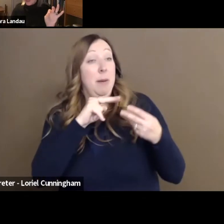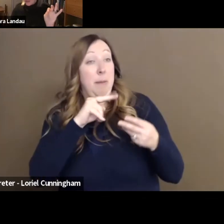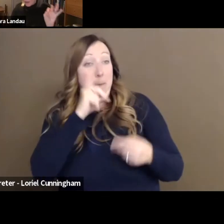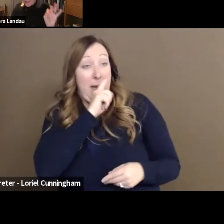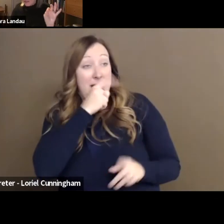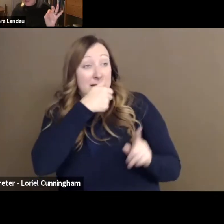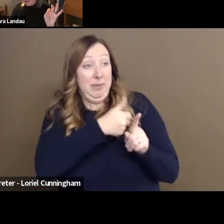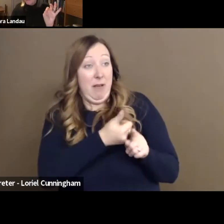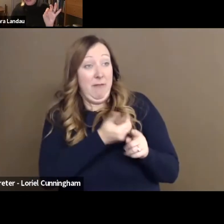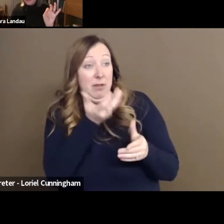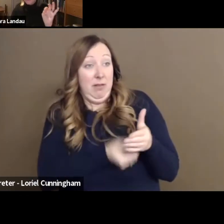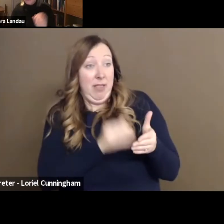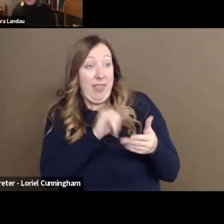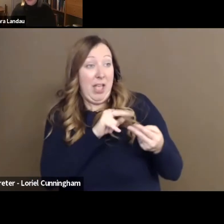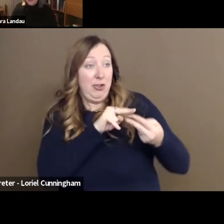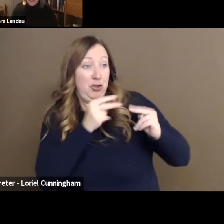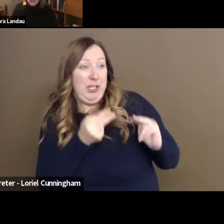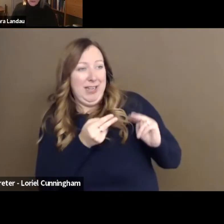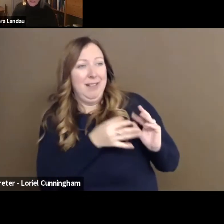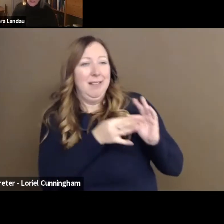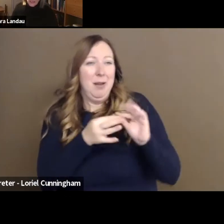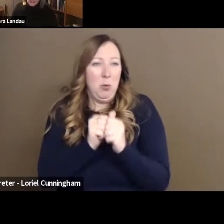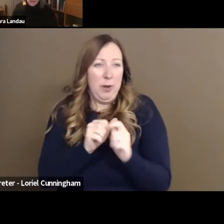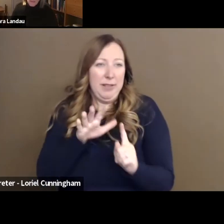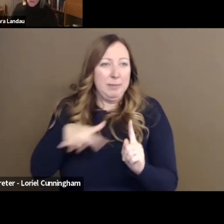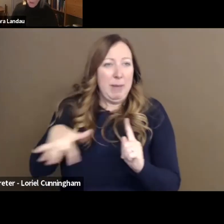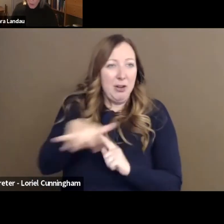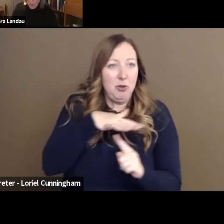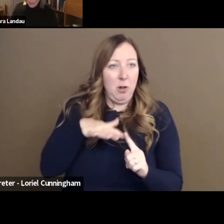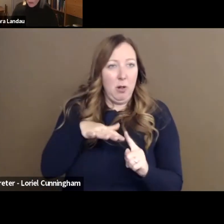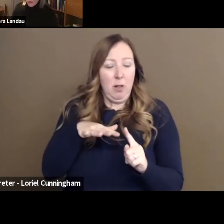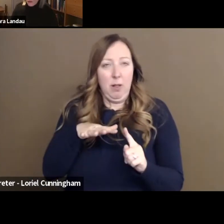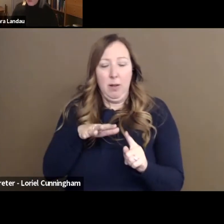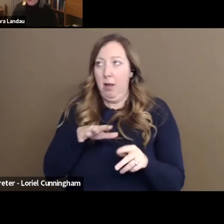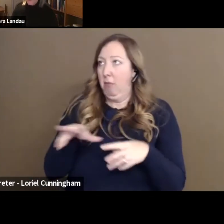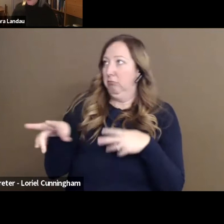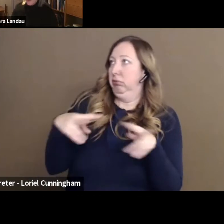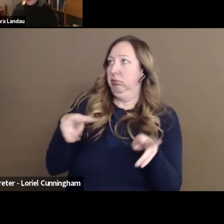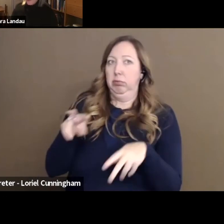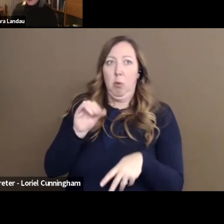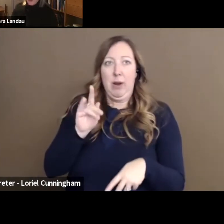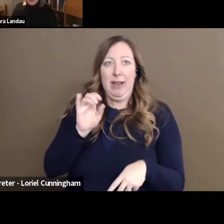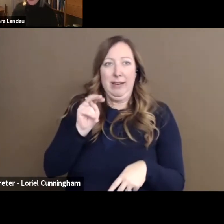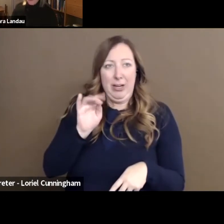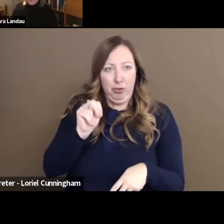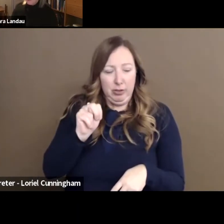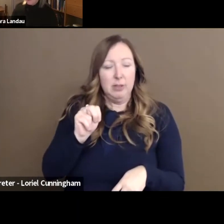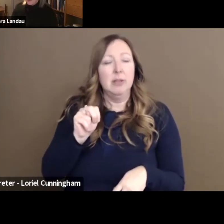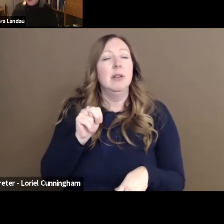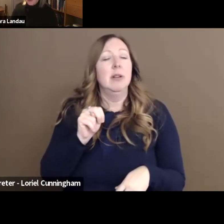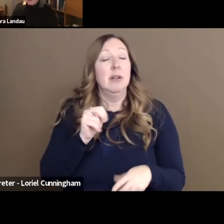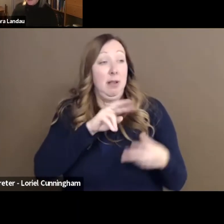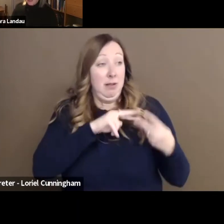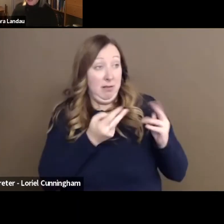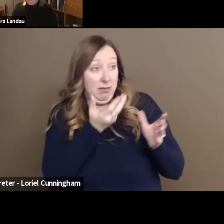suspected to be associated with spatial orientation and also we thought there was good reason to do